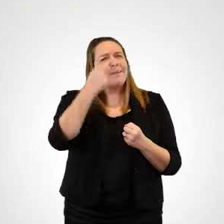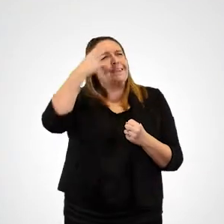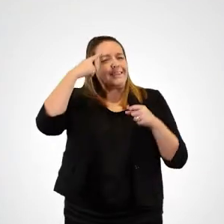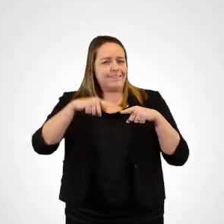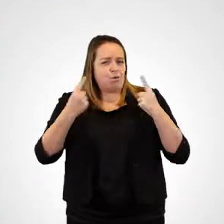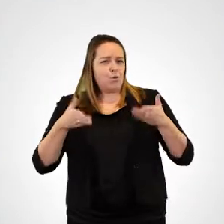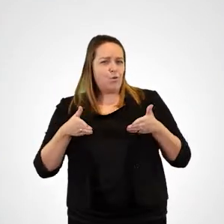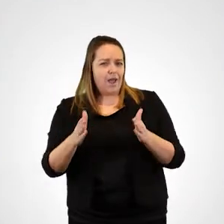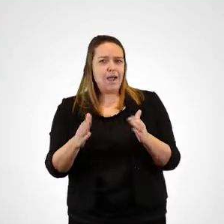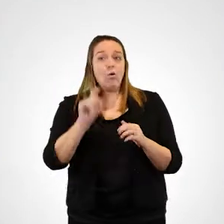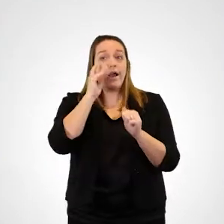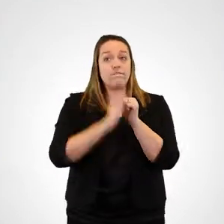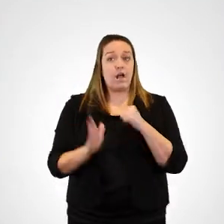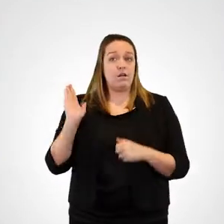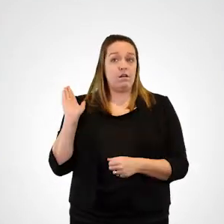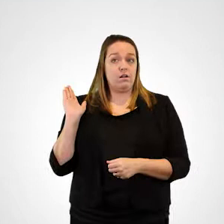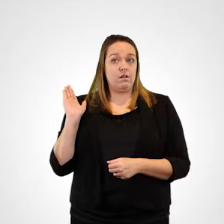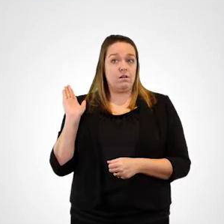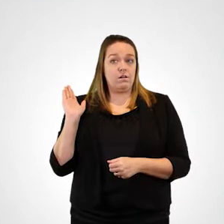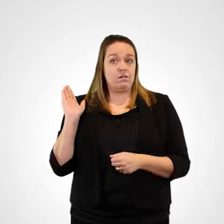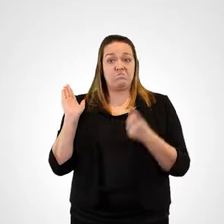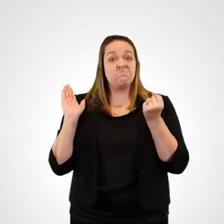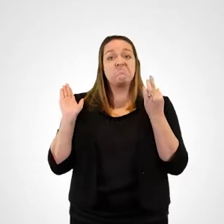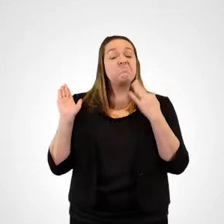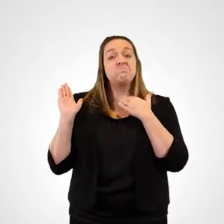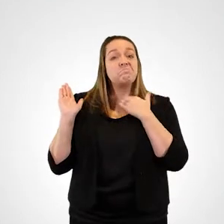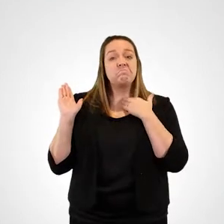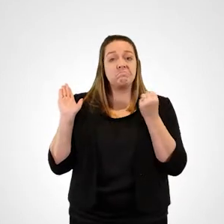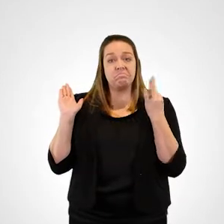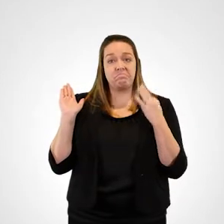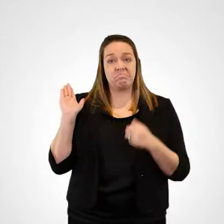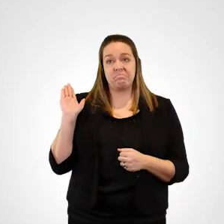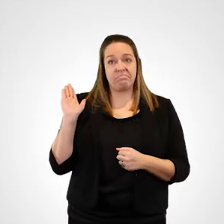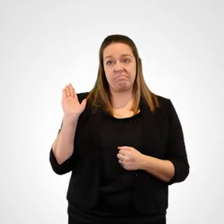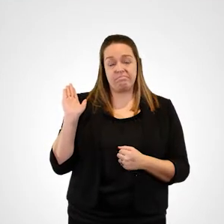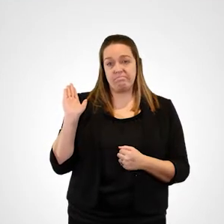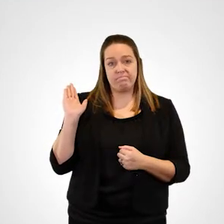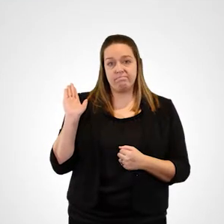no-one would ever do this.